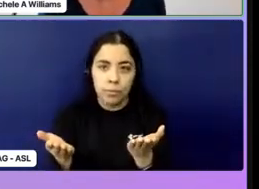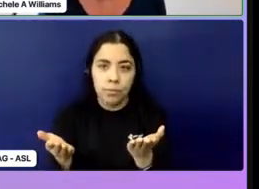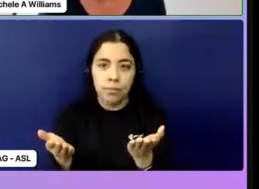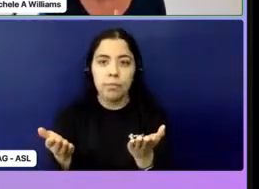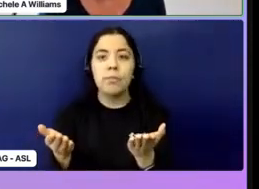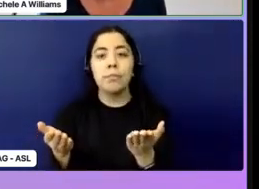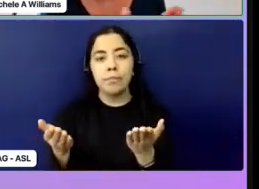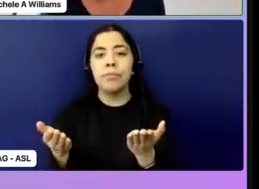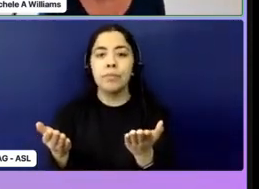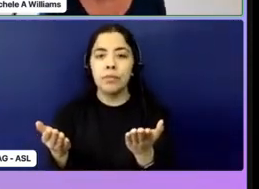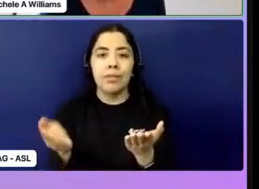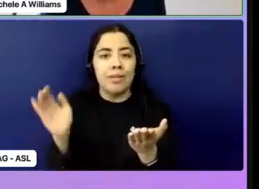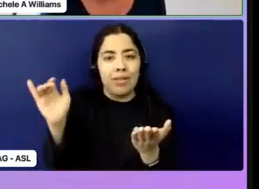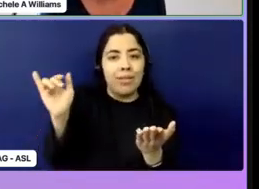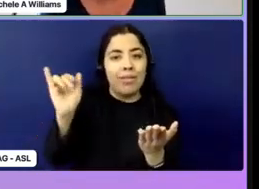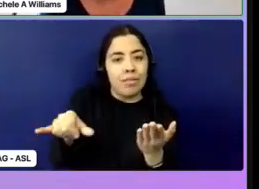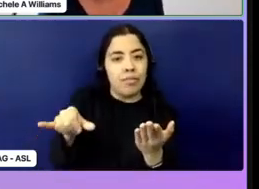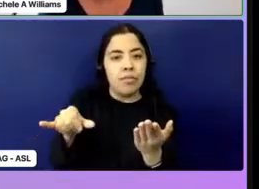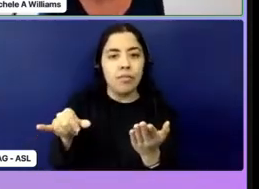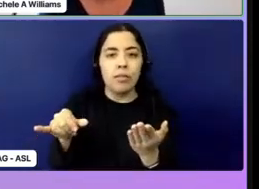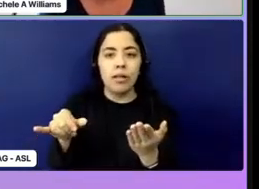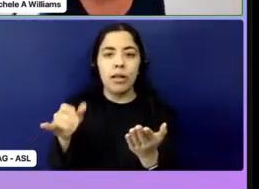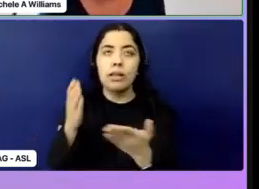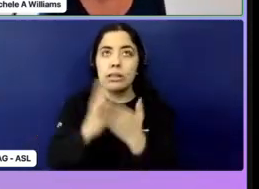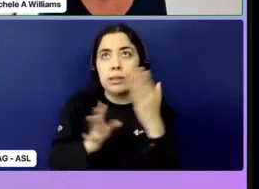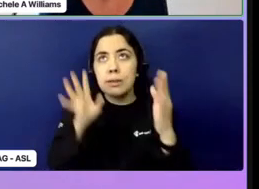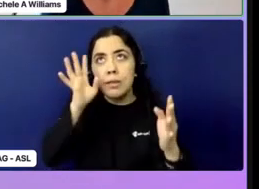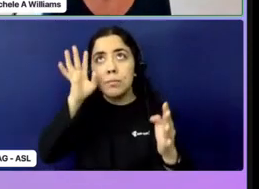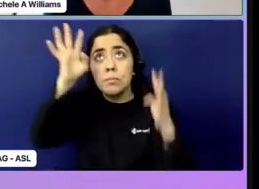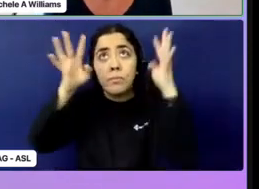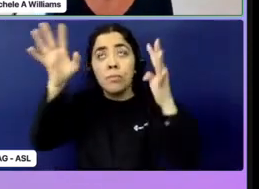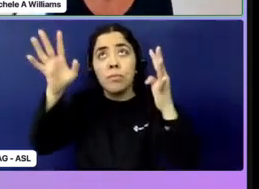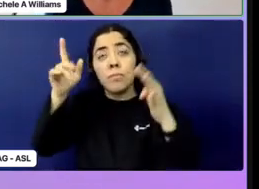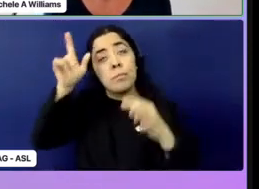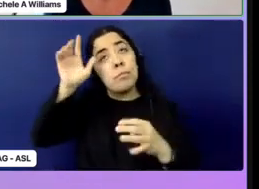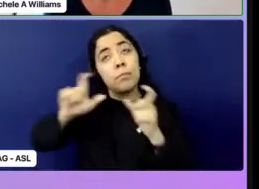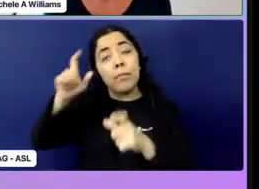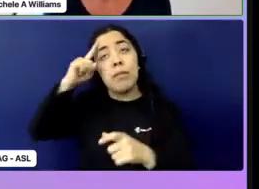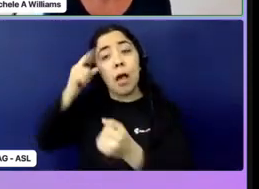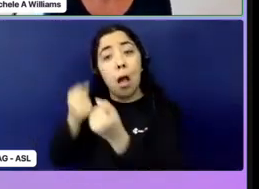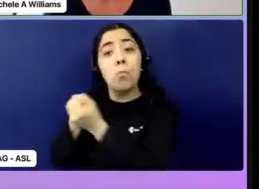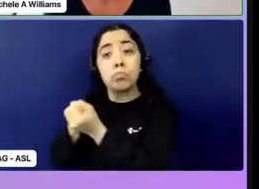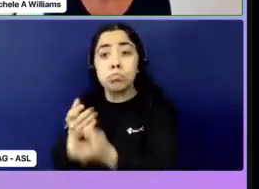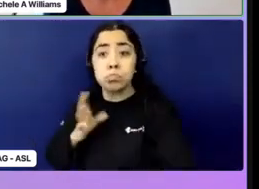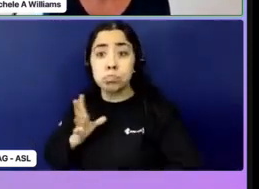maybe they don't have time to sit down and open one up, or read it on their tablet, so that's